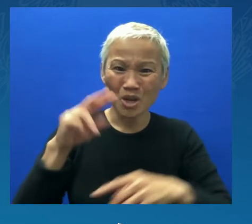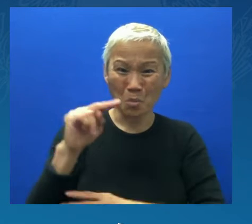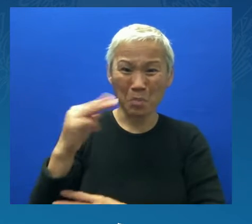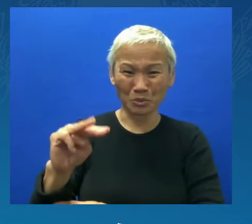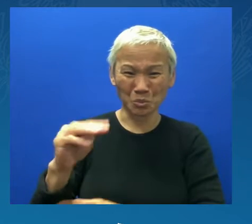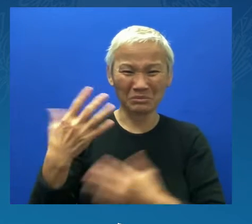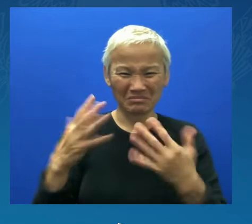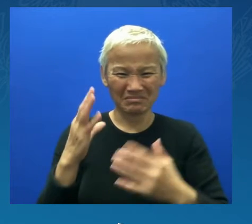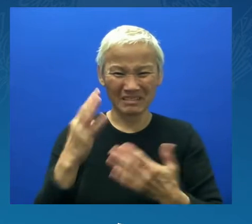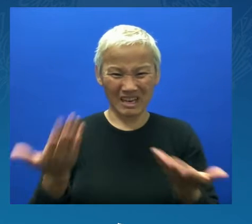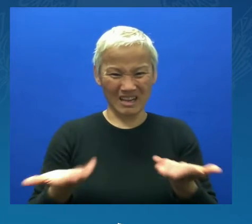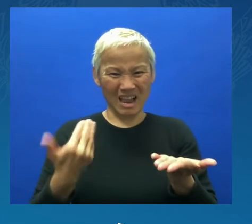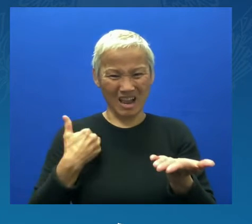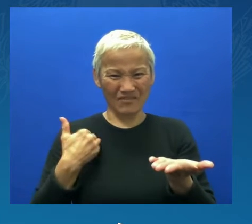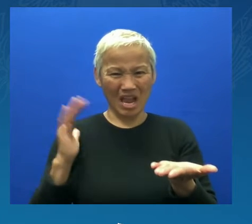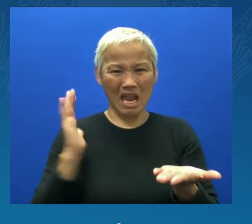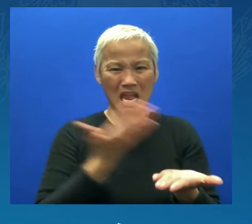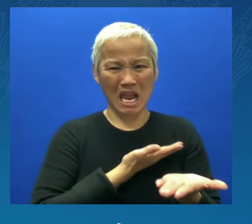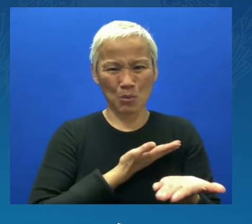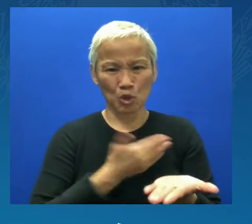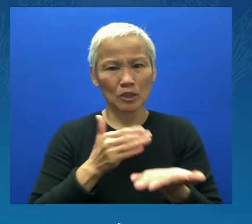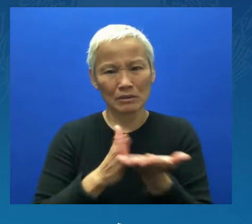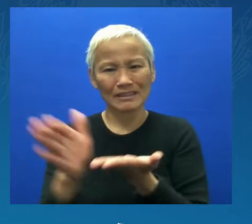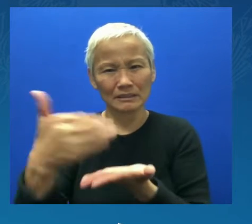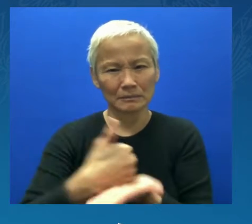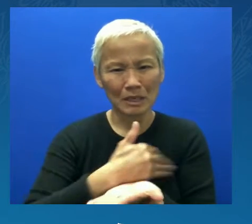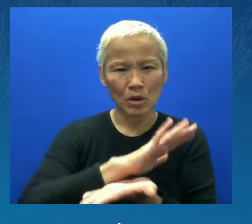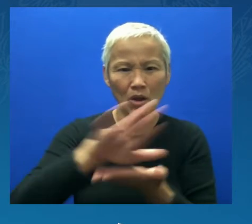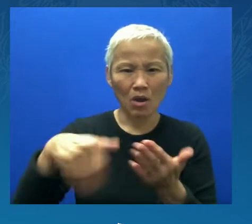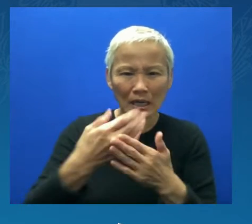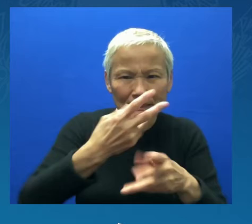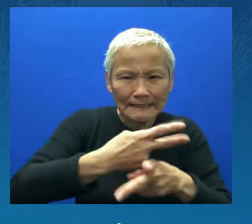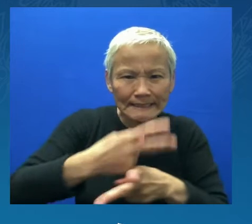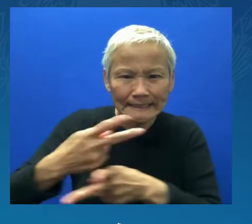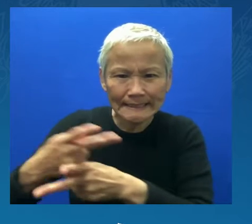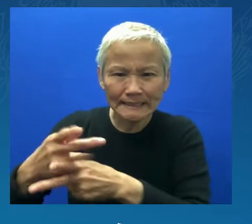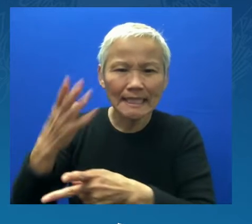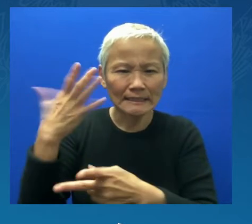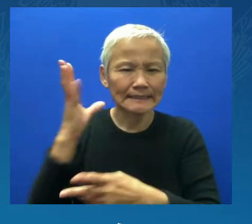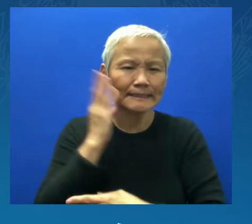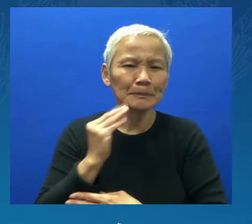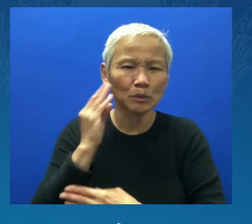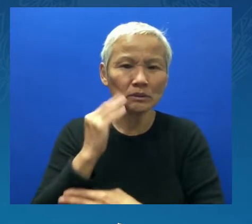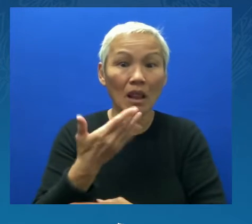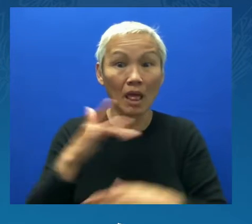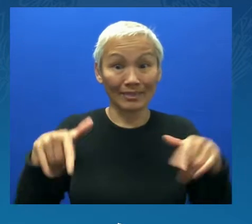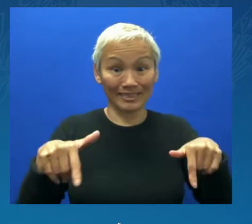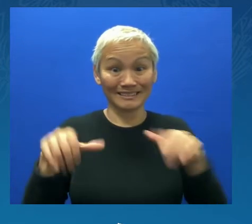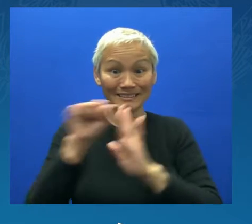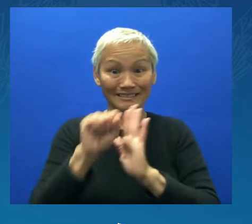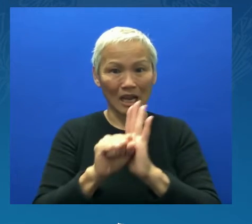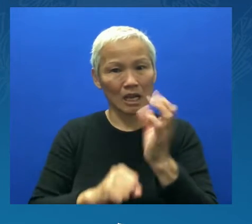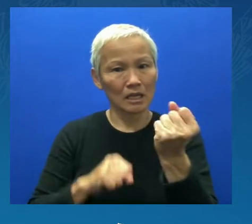We are really fortunate to be in a state that's supportive and a university that's supportive, and a great coalition